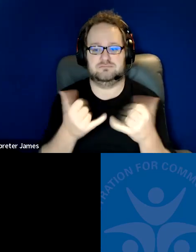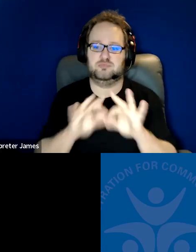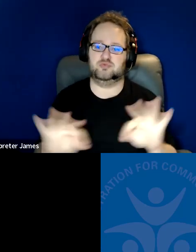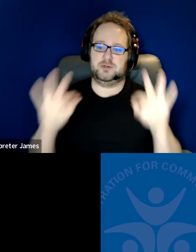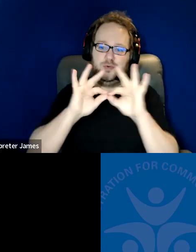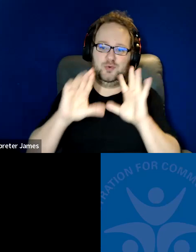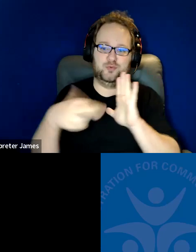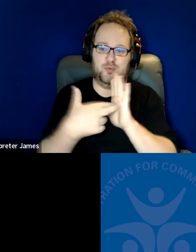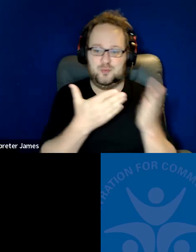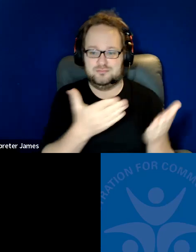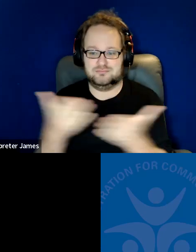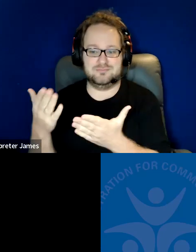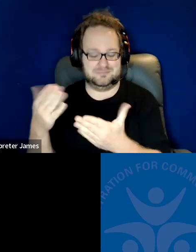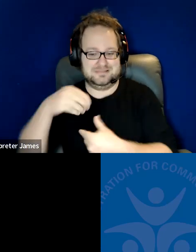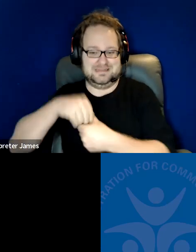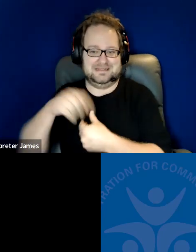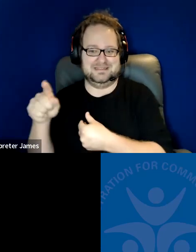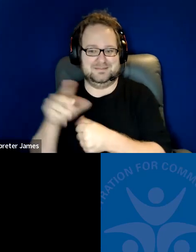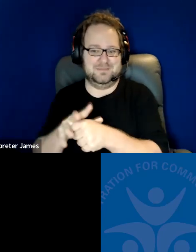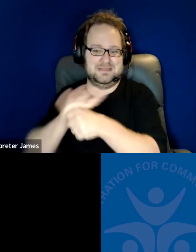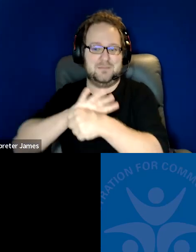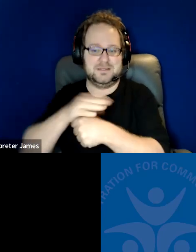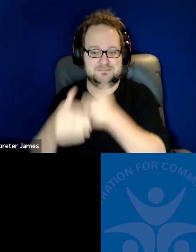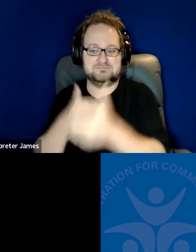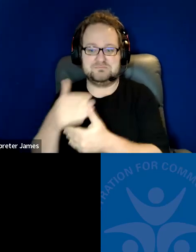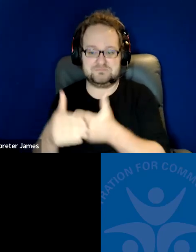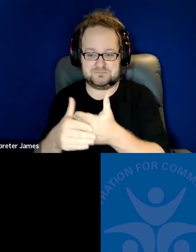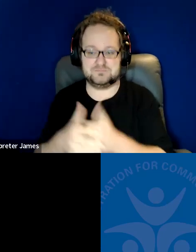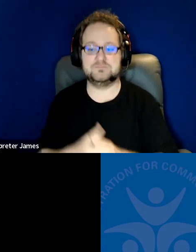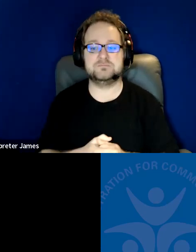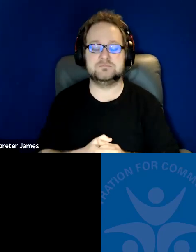Throughout the pandemic, ASL has been working with our aging and disability networks to